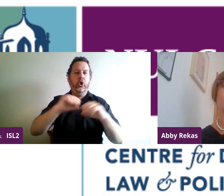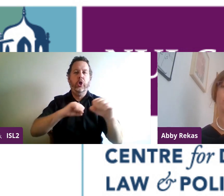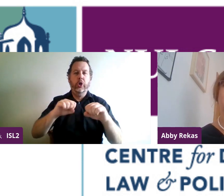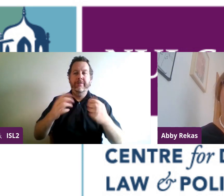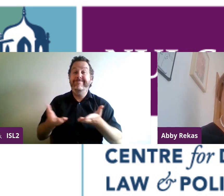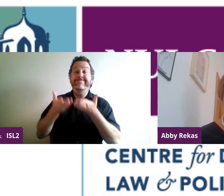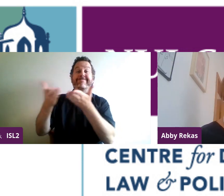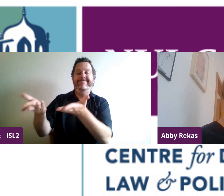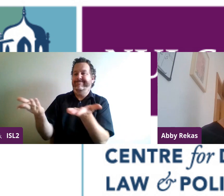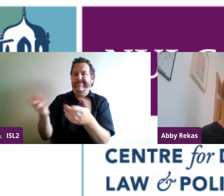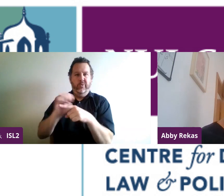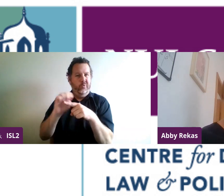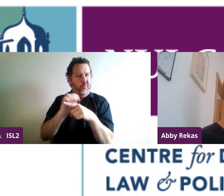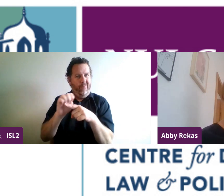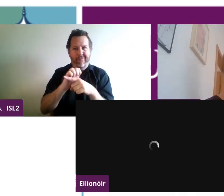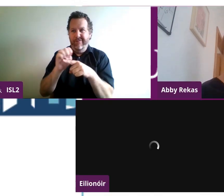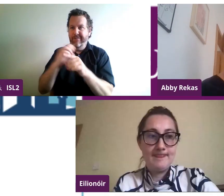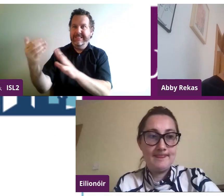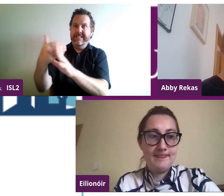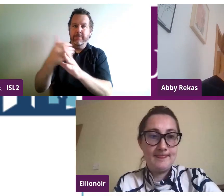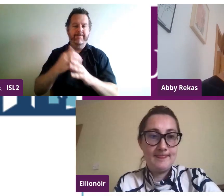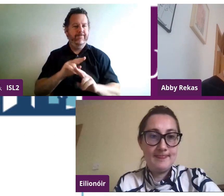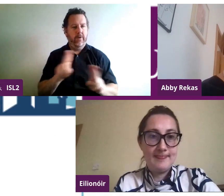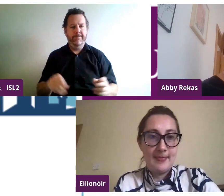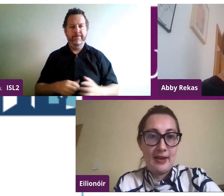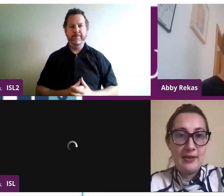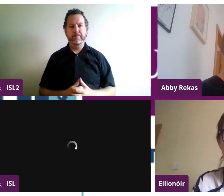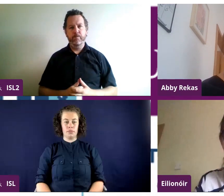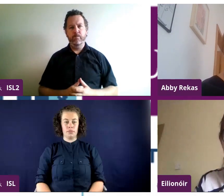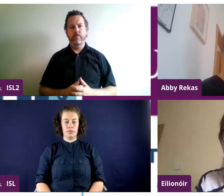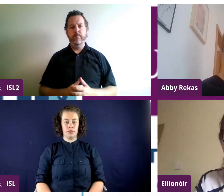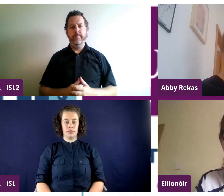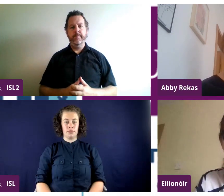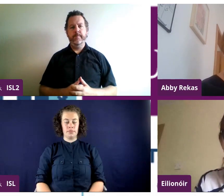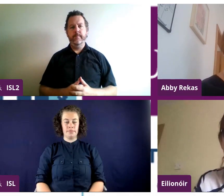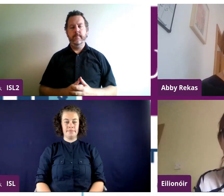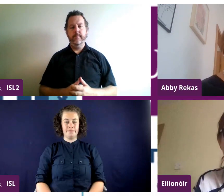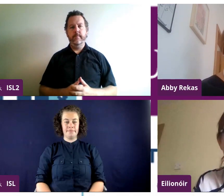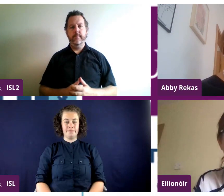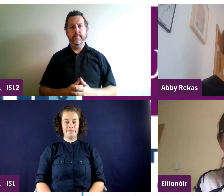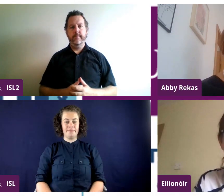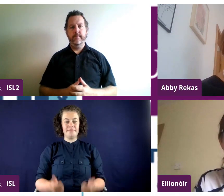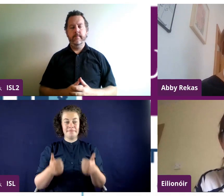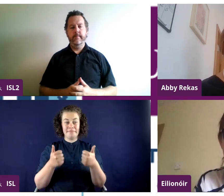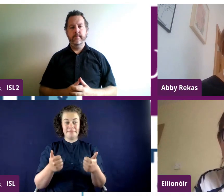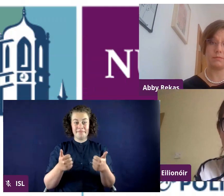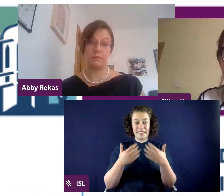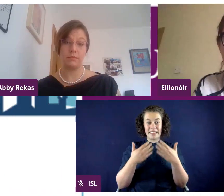is critical to making work accessible. Thank you.